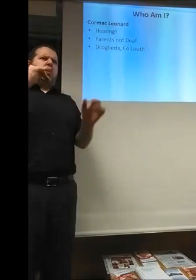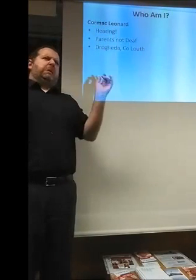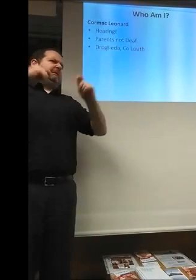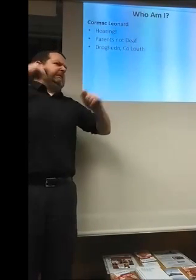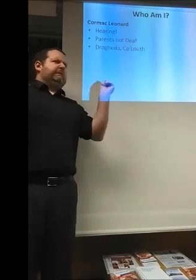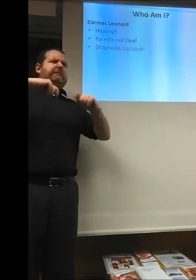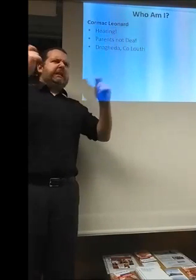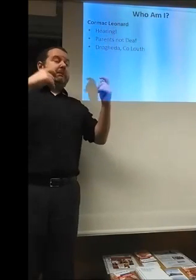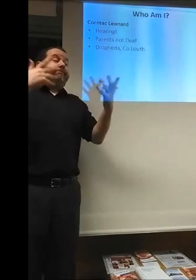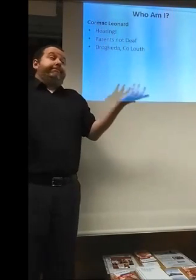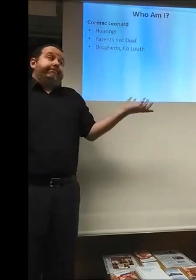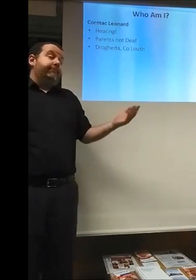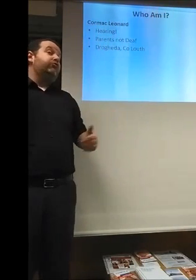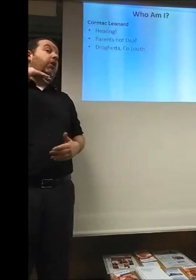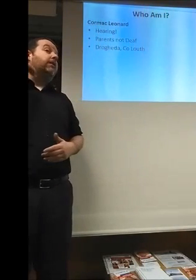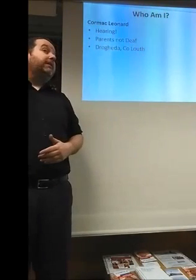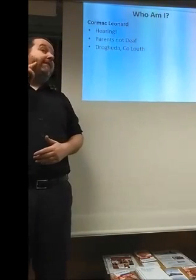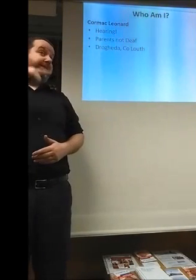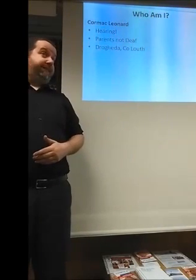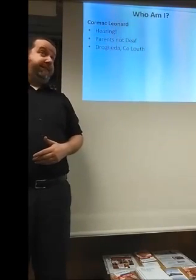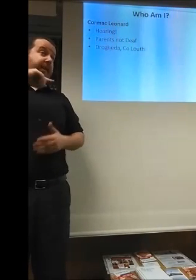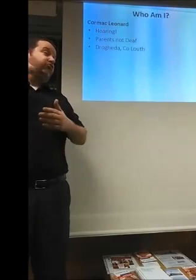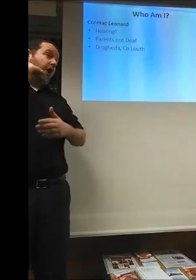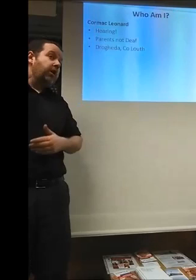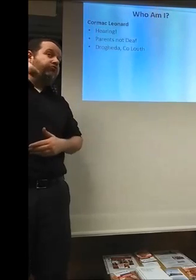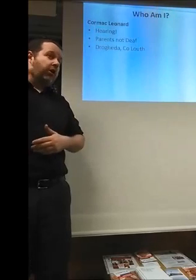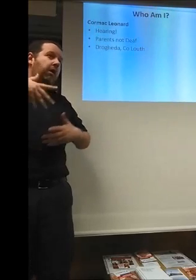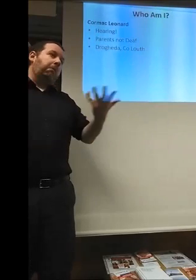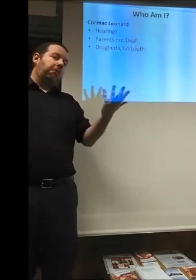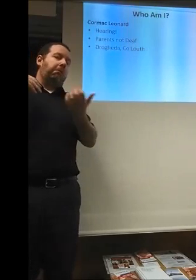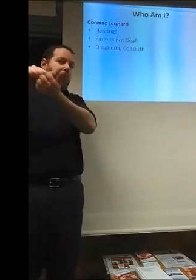some people don’t like it and that it’s a bad sign but that’s what Deaf people have